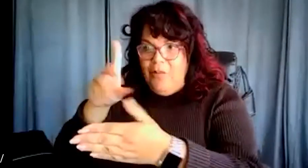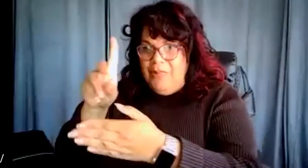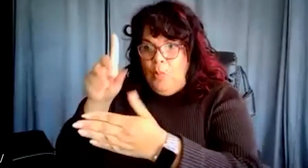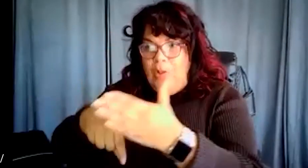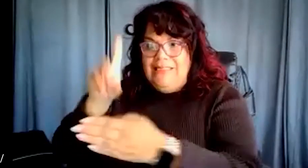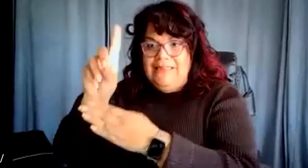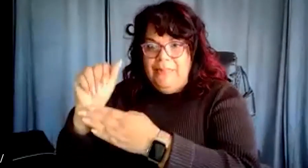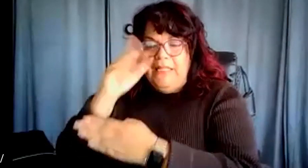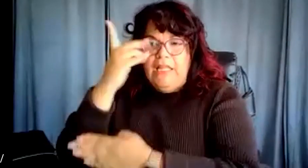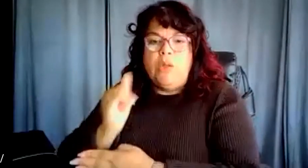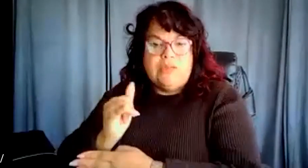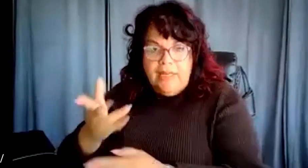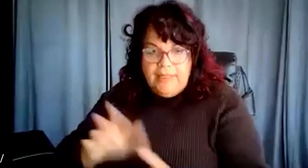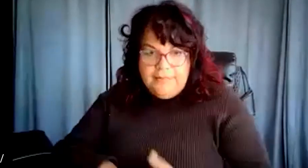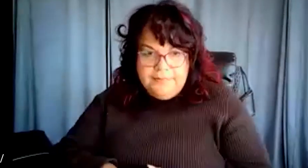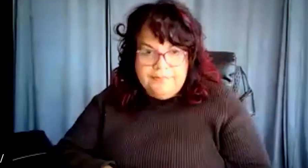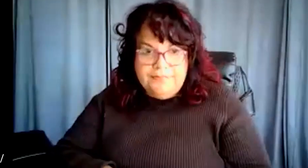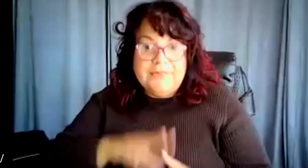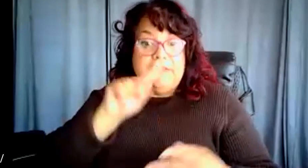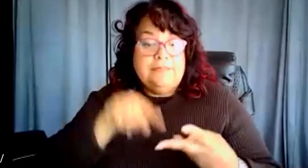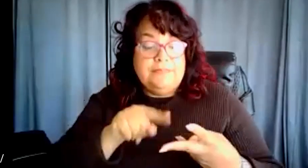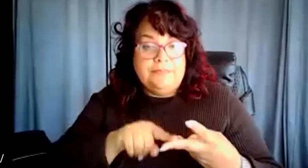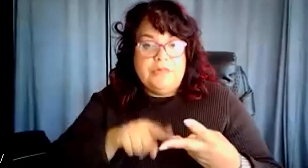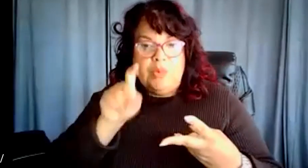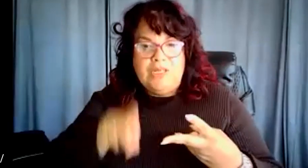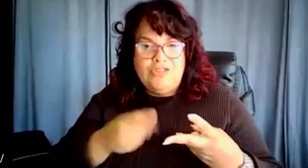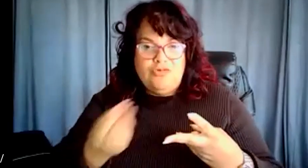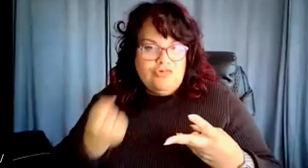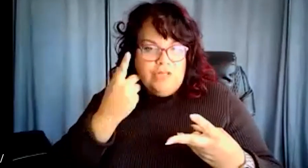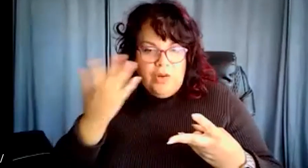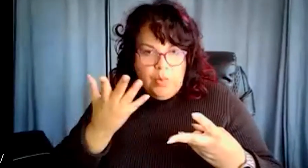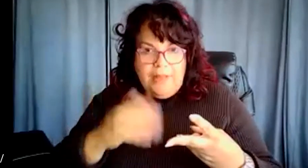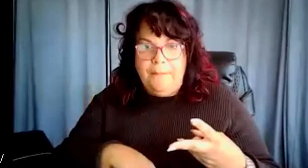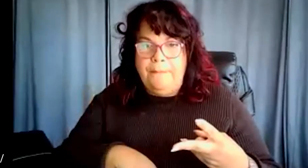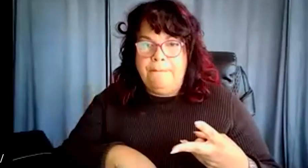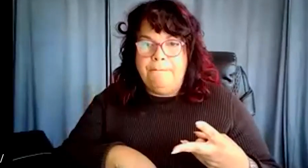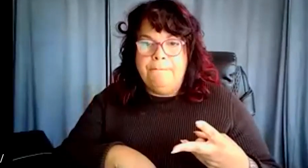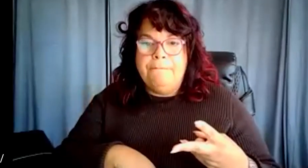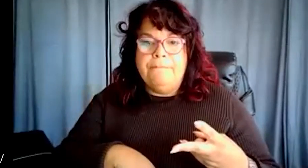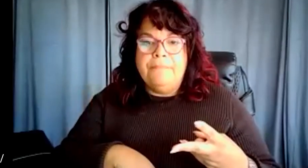And then, the second thing that we need to work on is understanding, as I mentioned before,